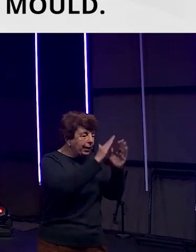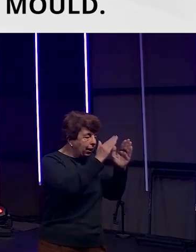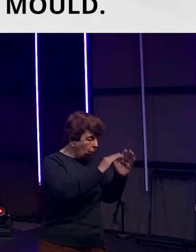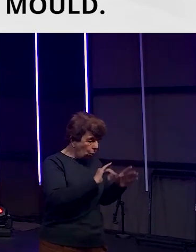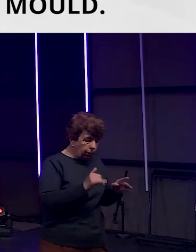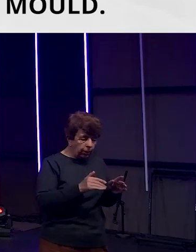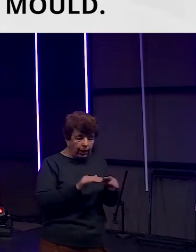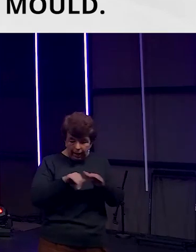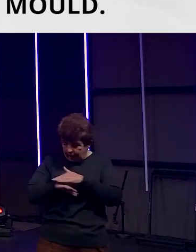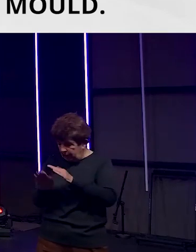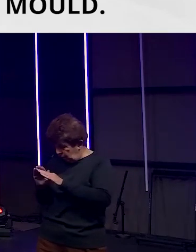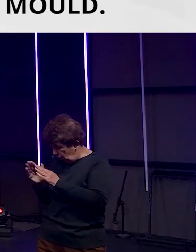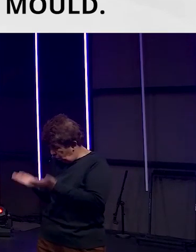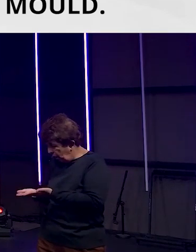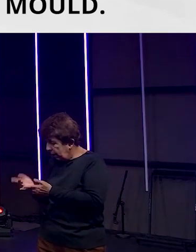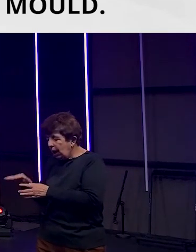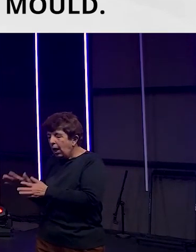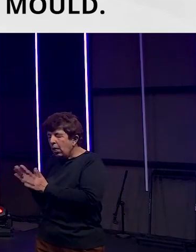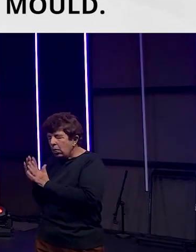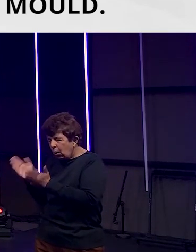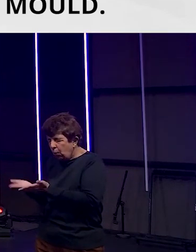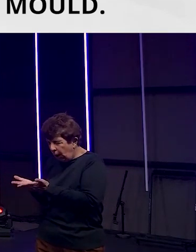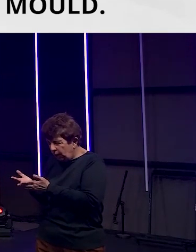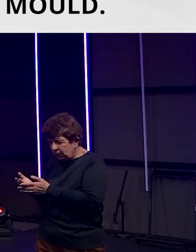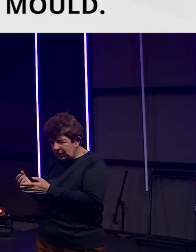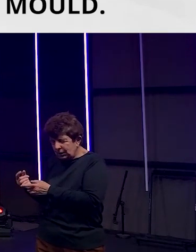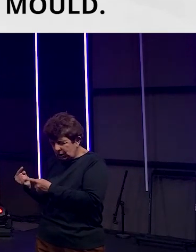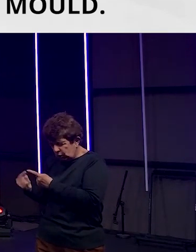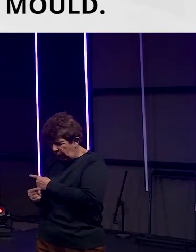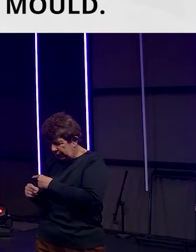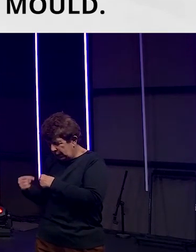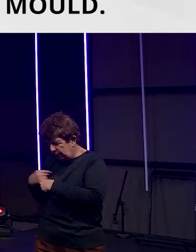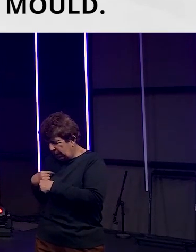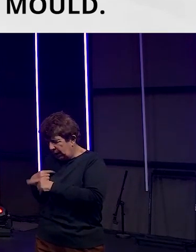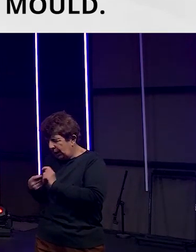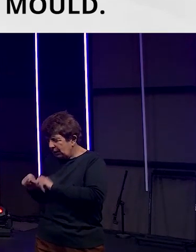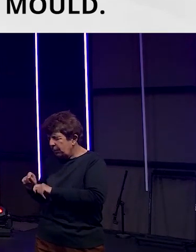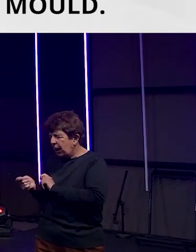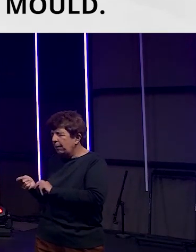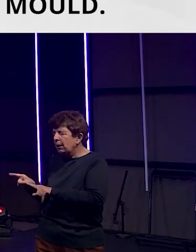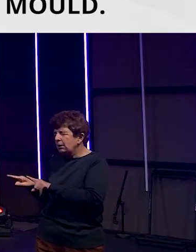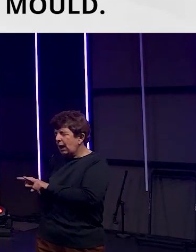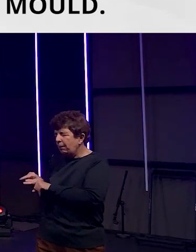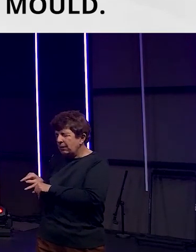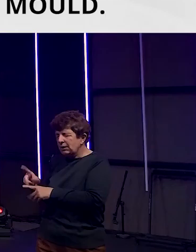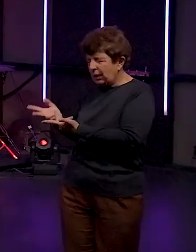the world is squeezing you into its mold.